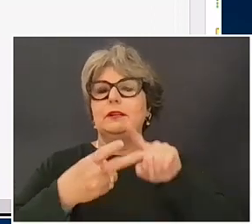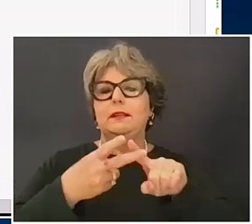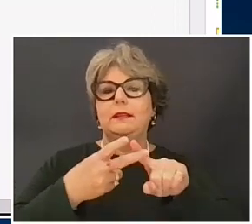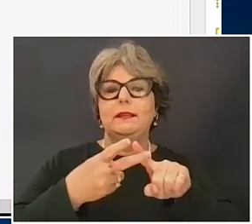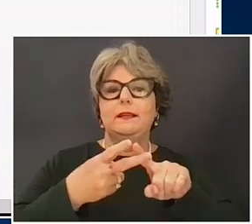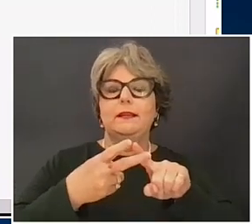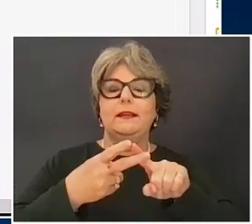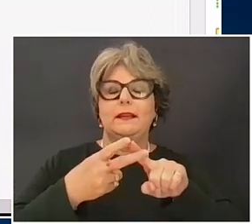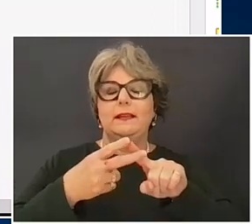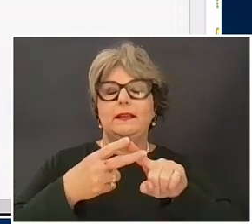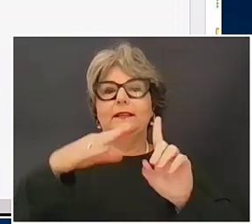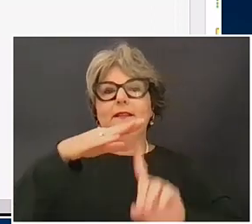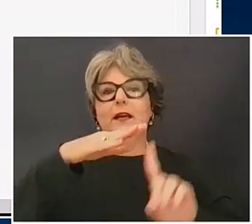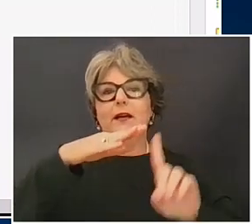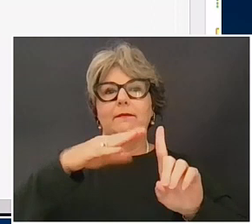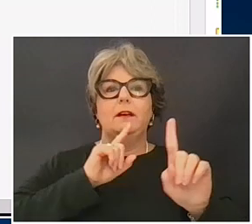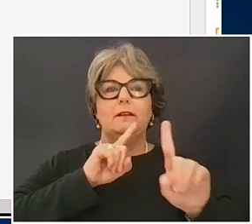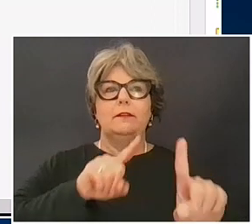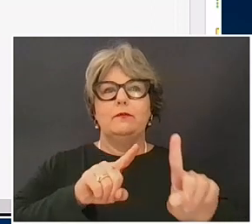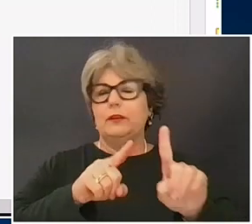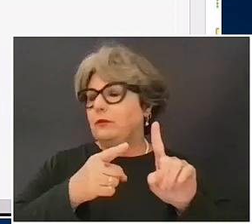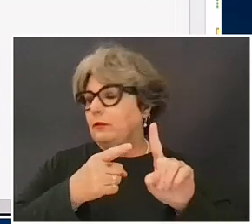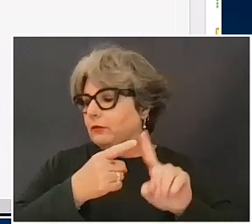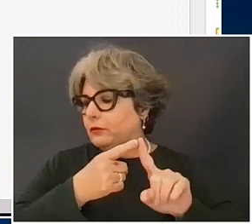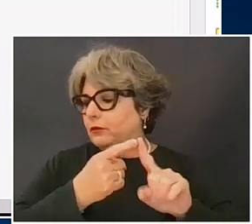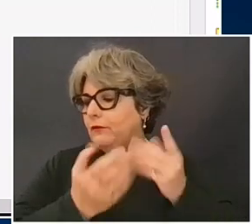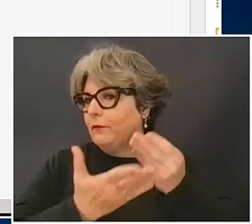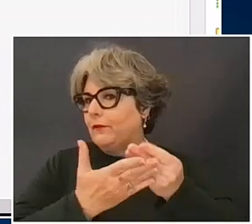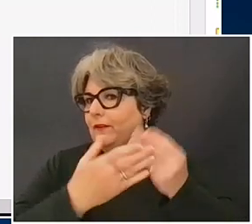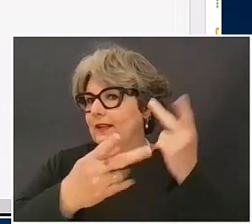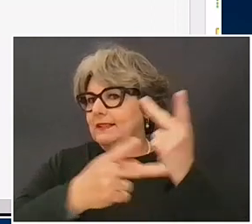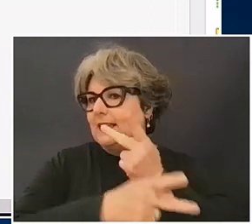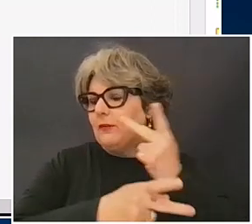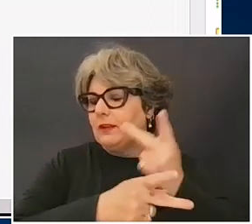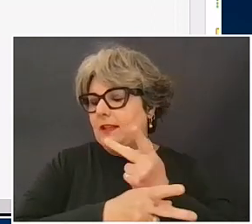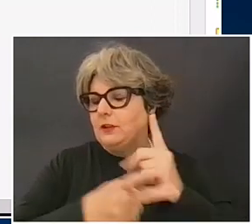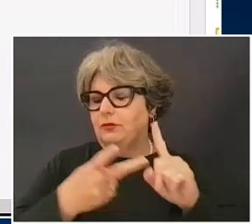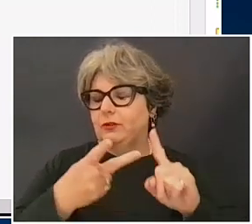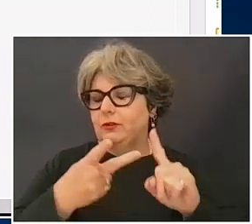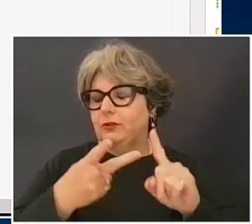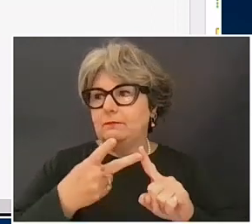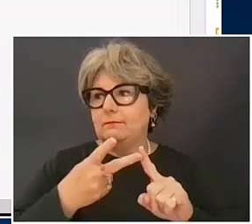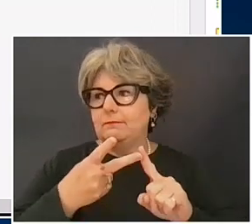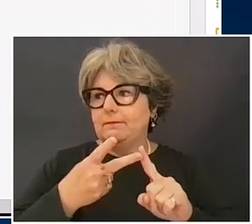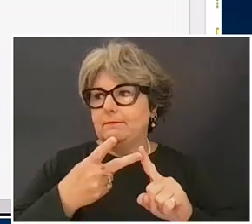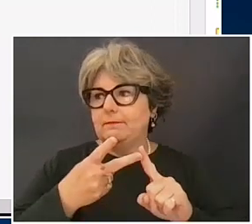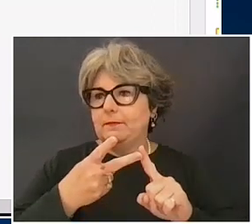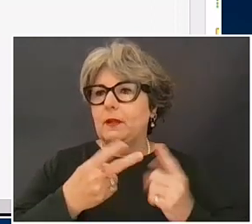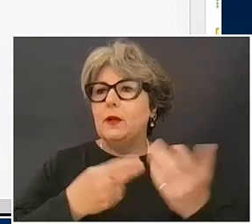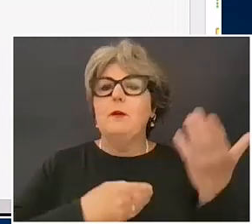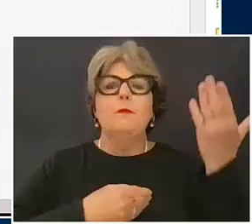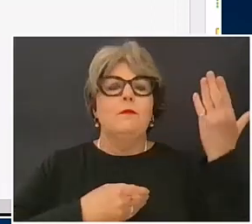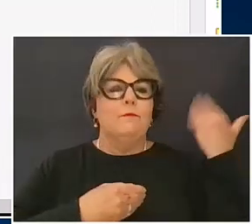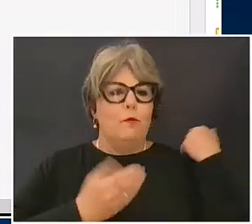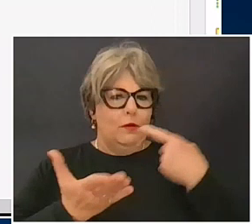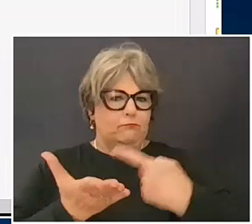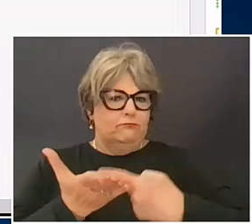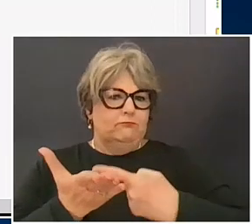the return of Title IV funds calculation. We previously discussed that the current